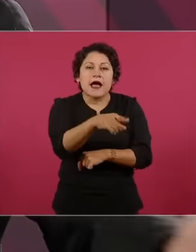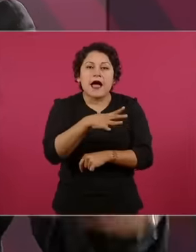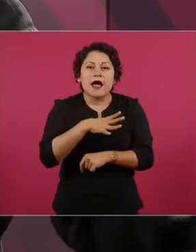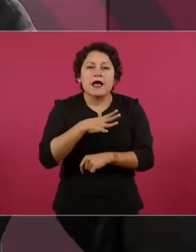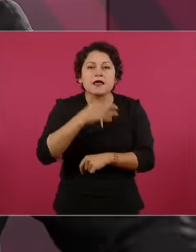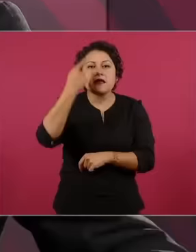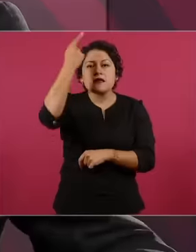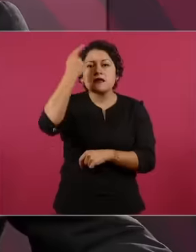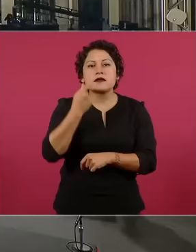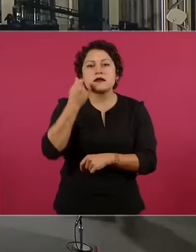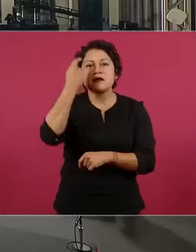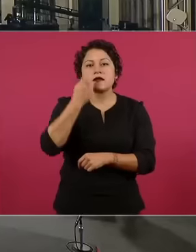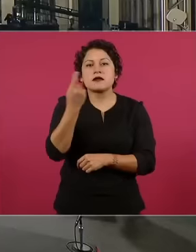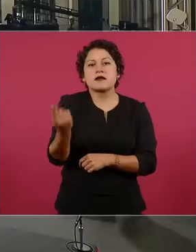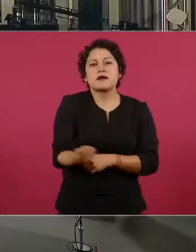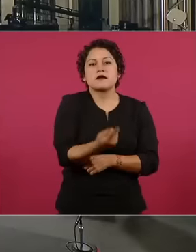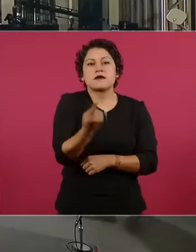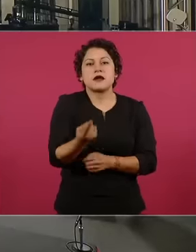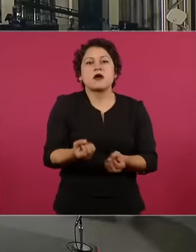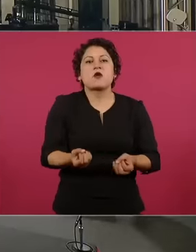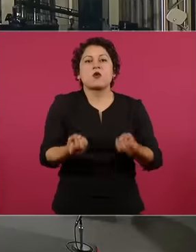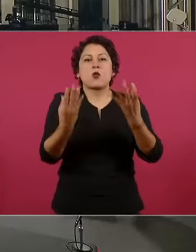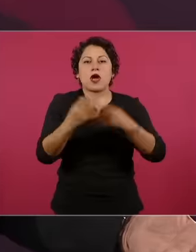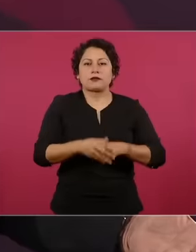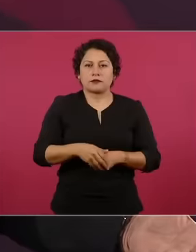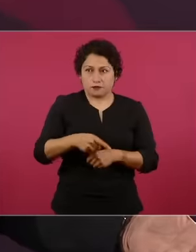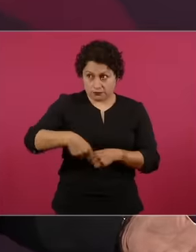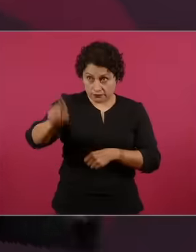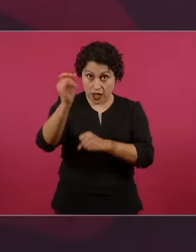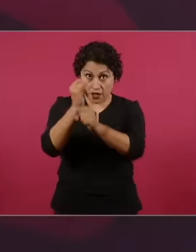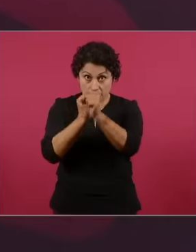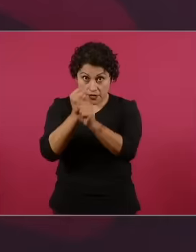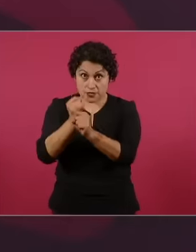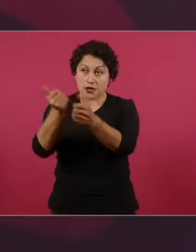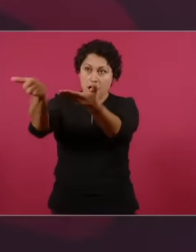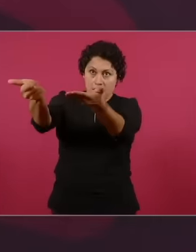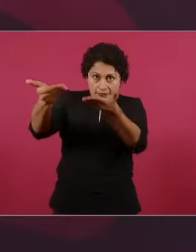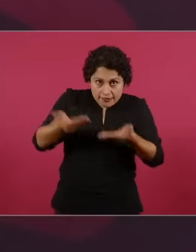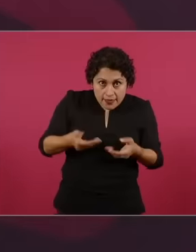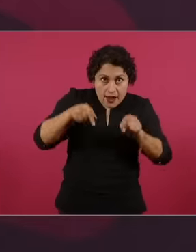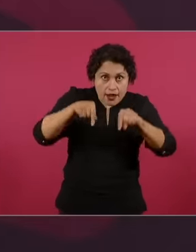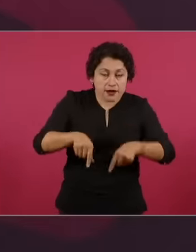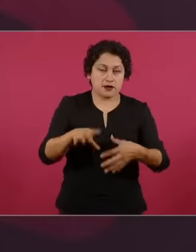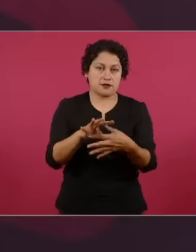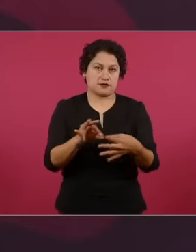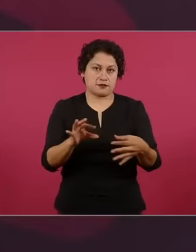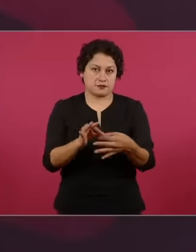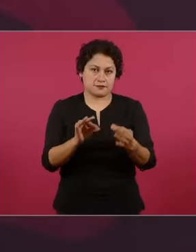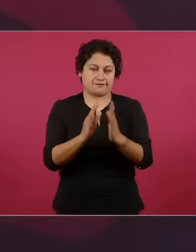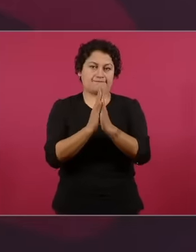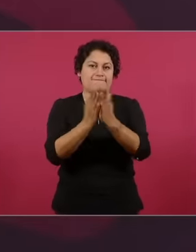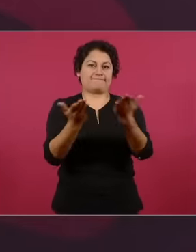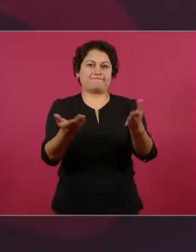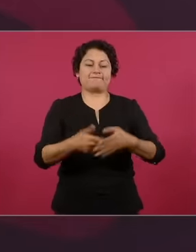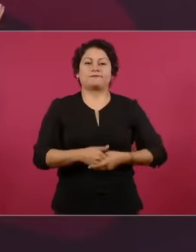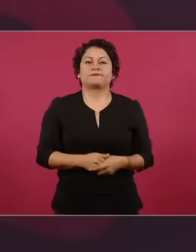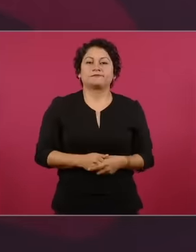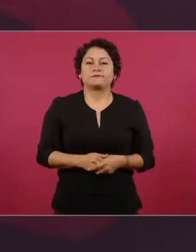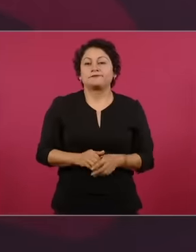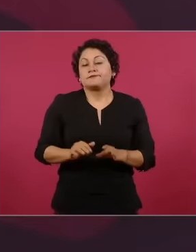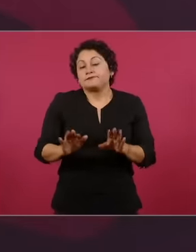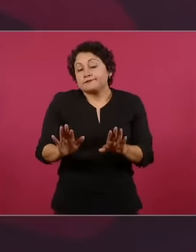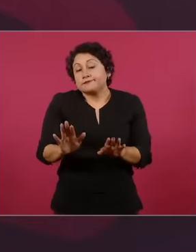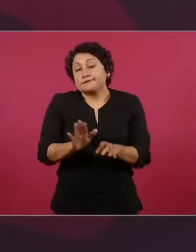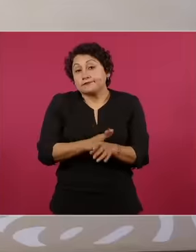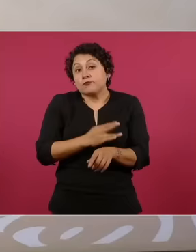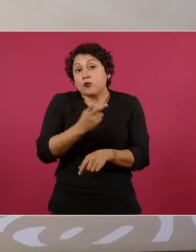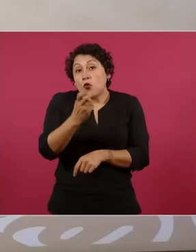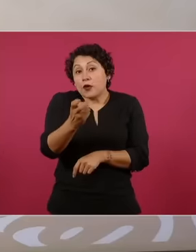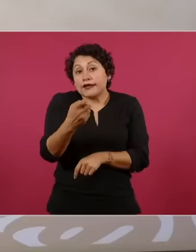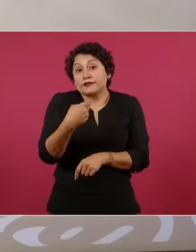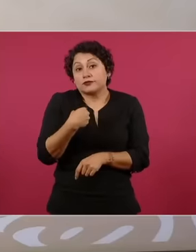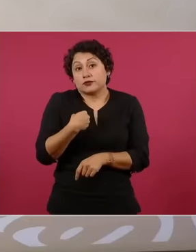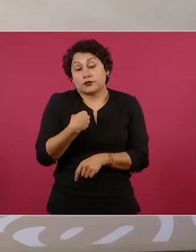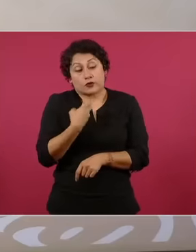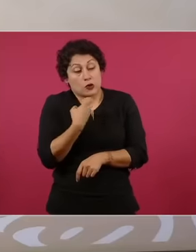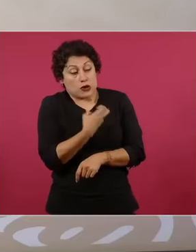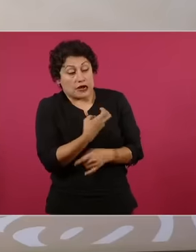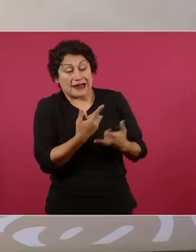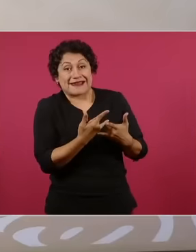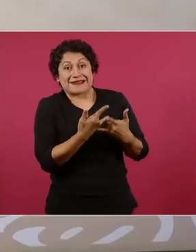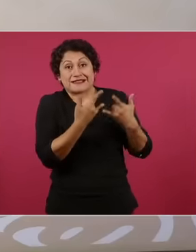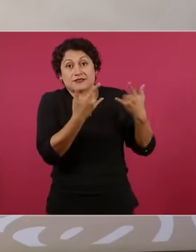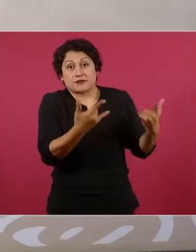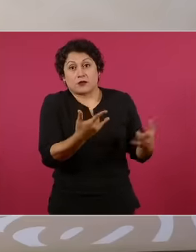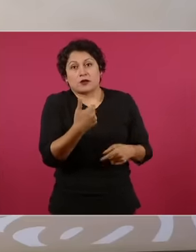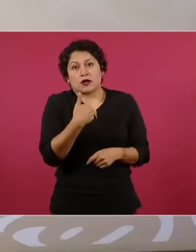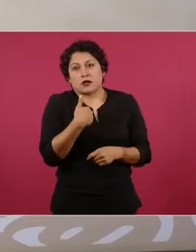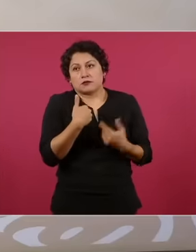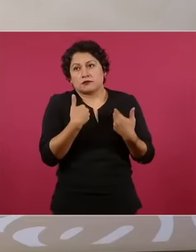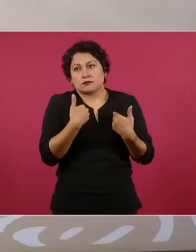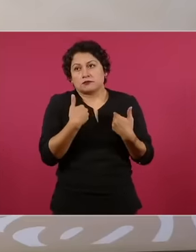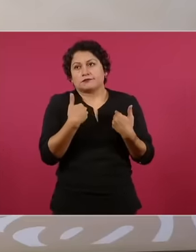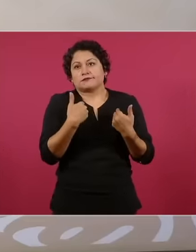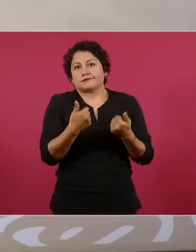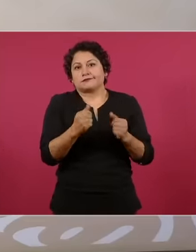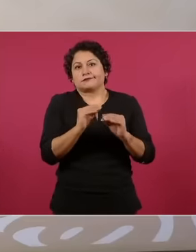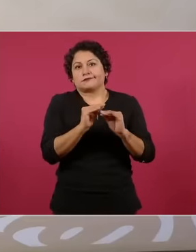investigation. So I understand that, well, those people, those people,